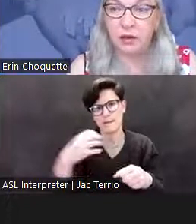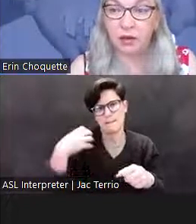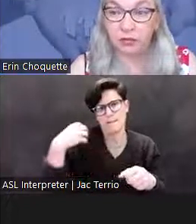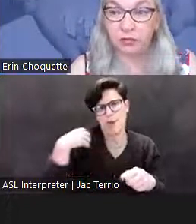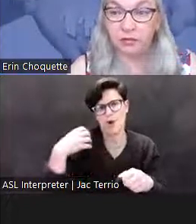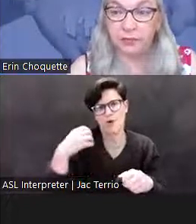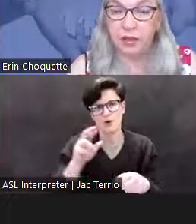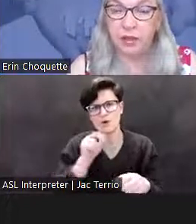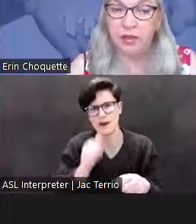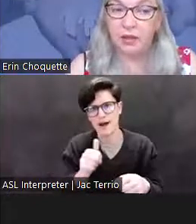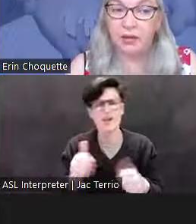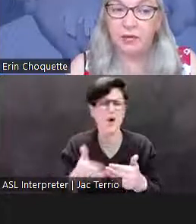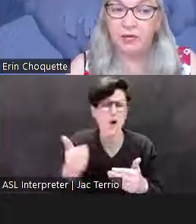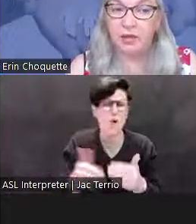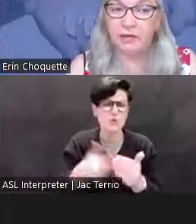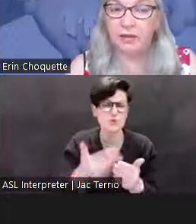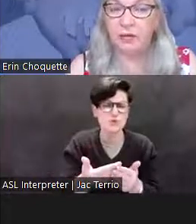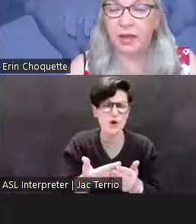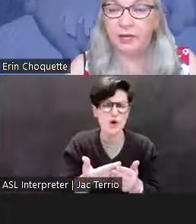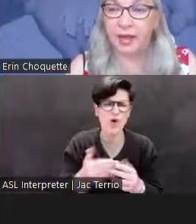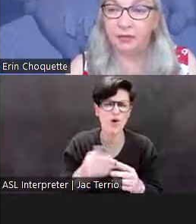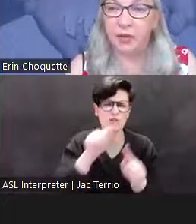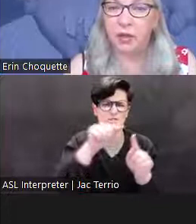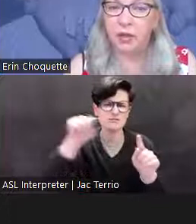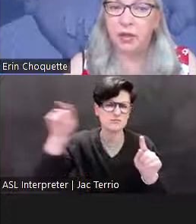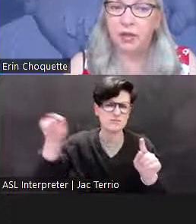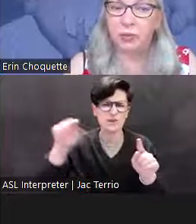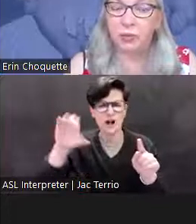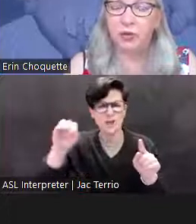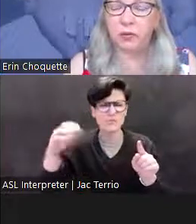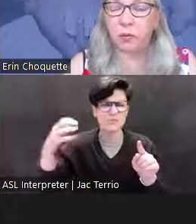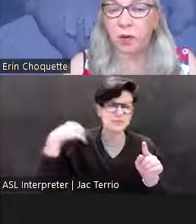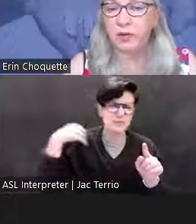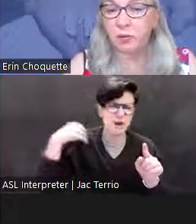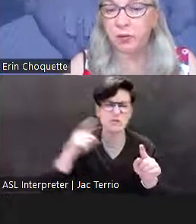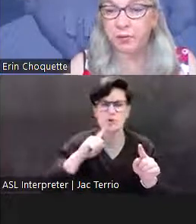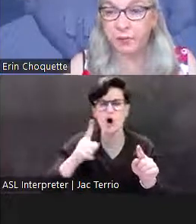are covered. The definition says: You have to have an employer with one or more people